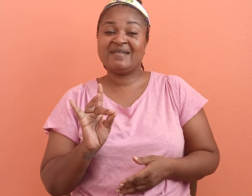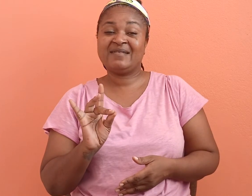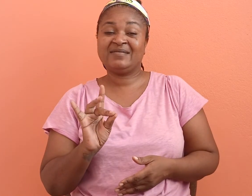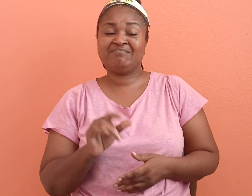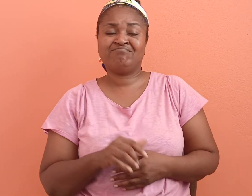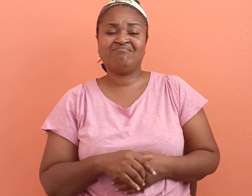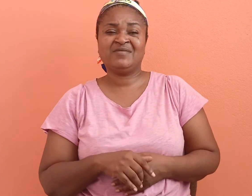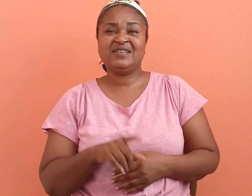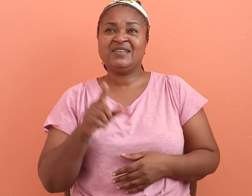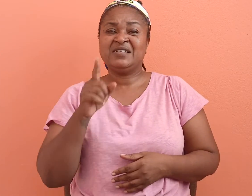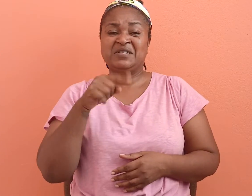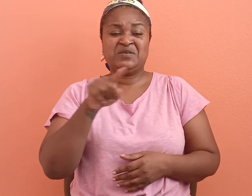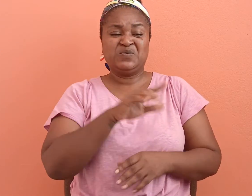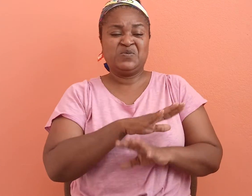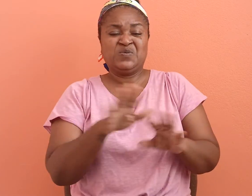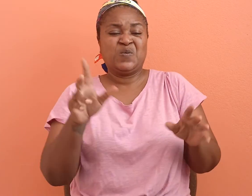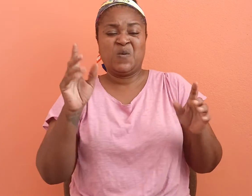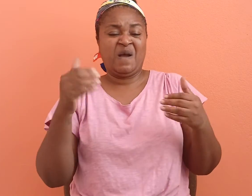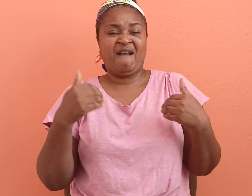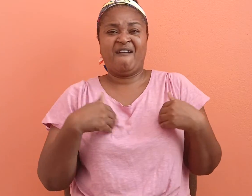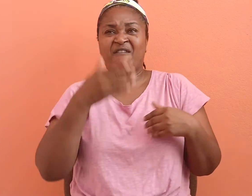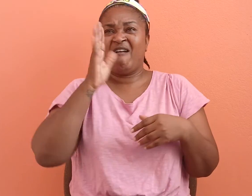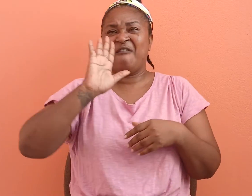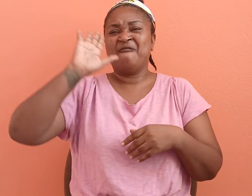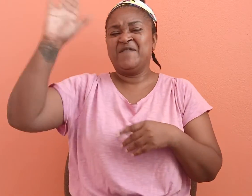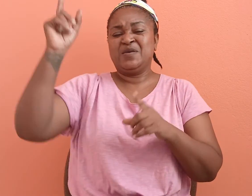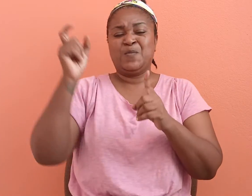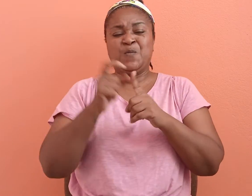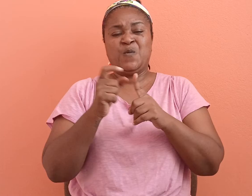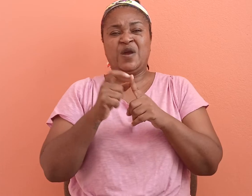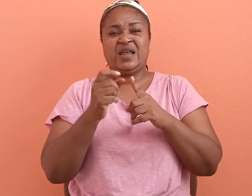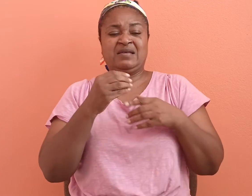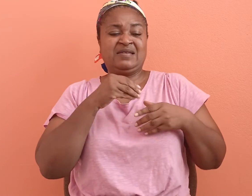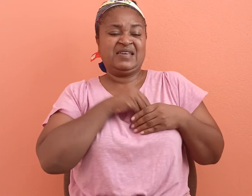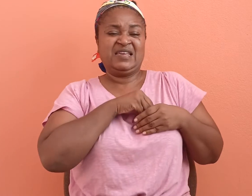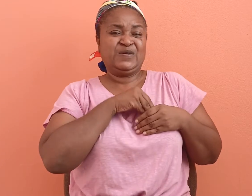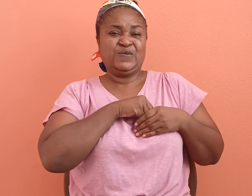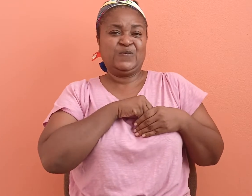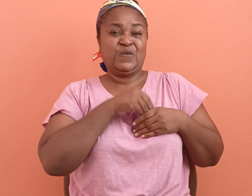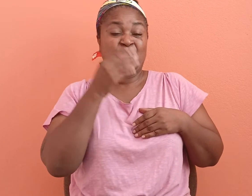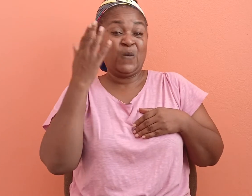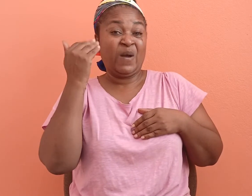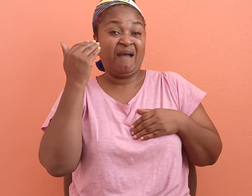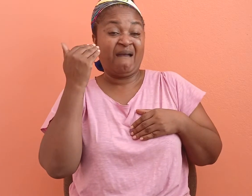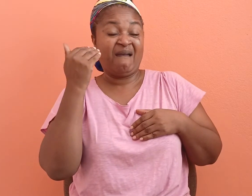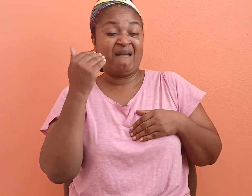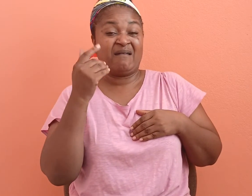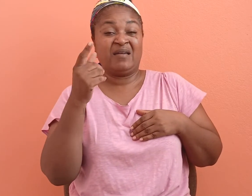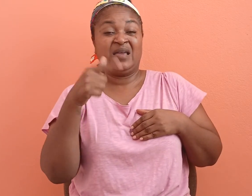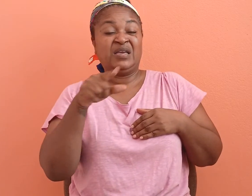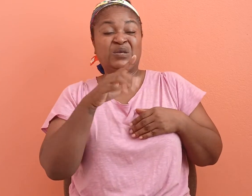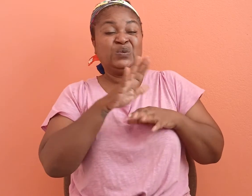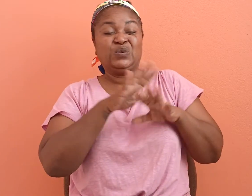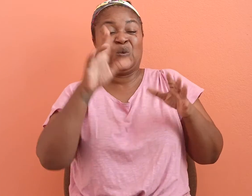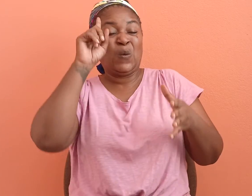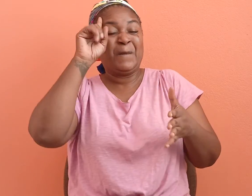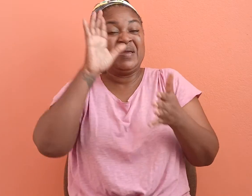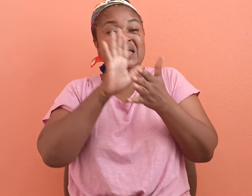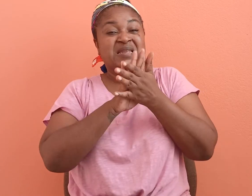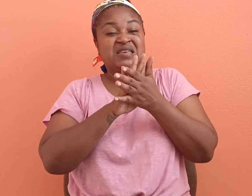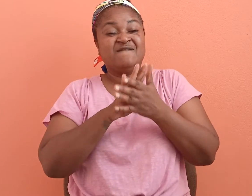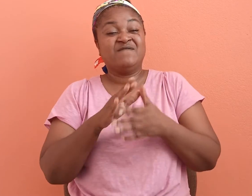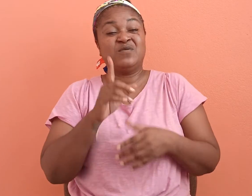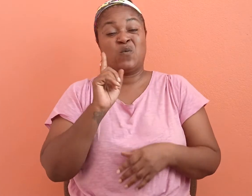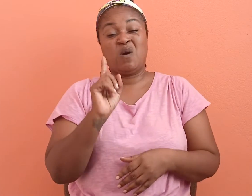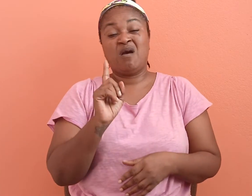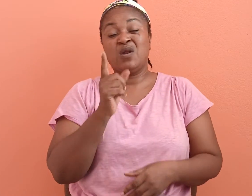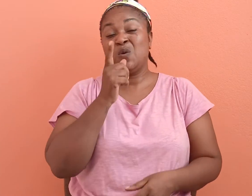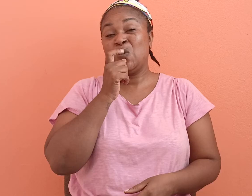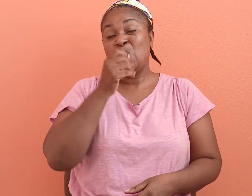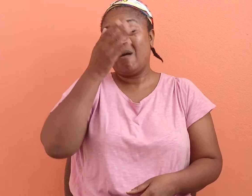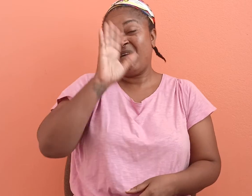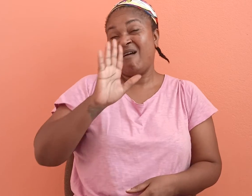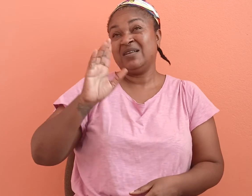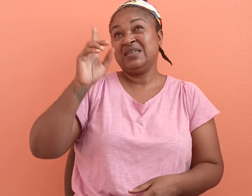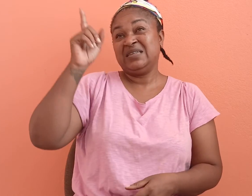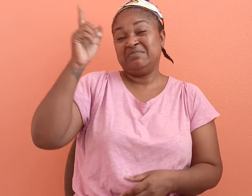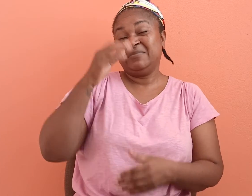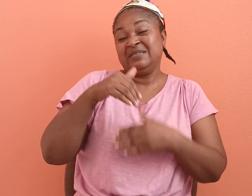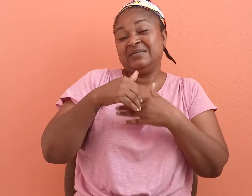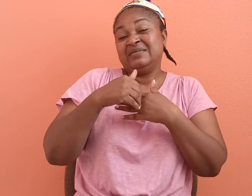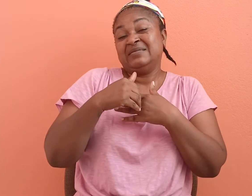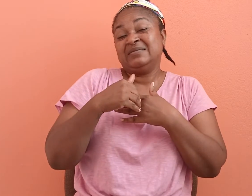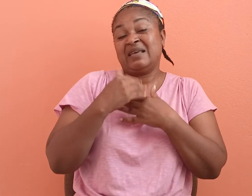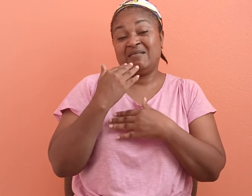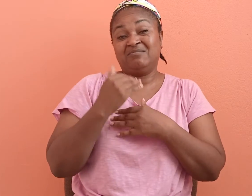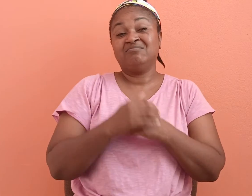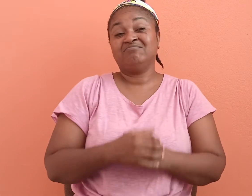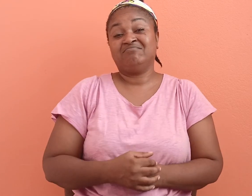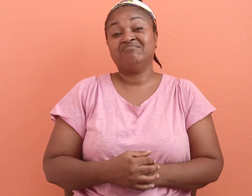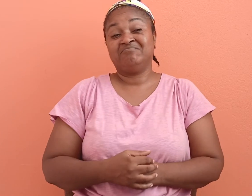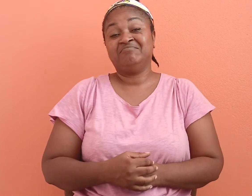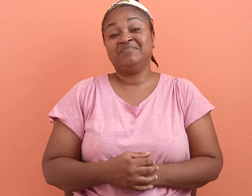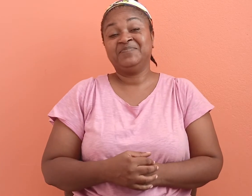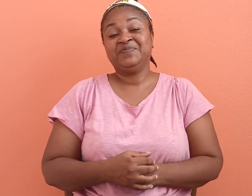don’t have his word dwelling with you because you don’t believe the one whom he has sent.